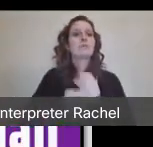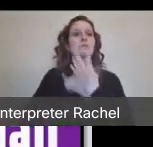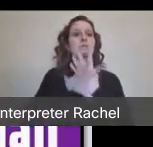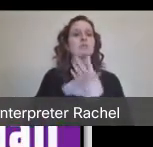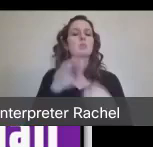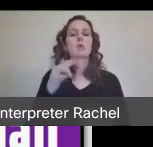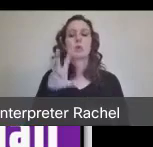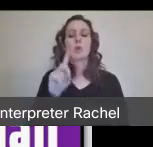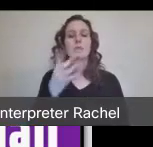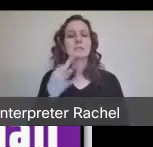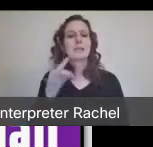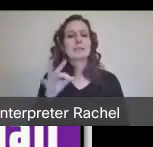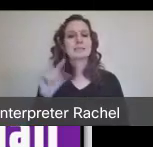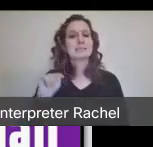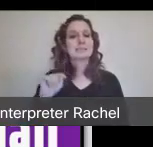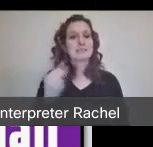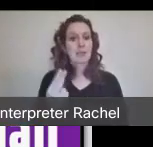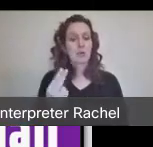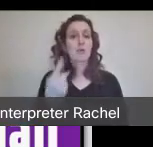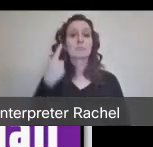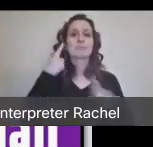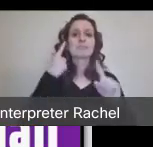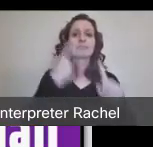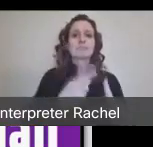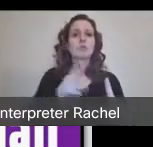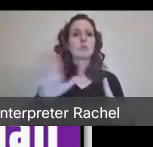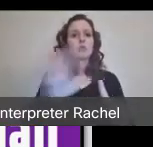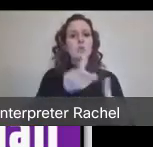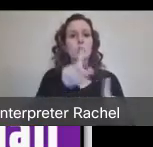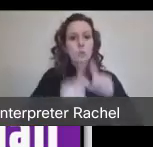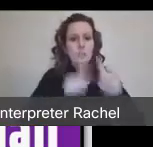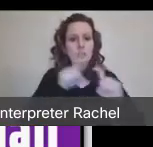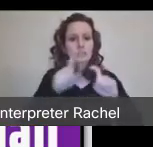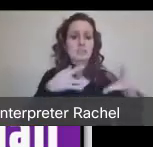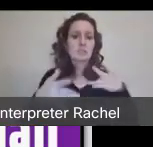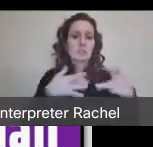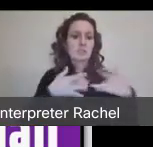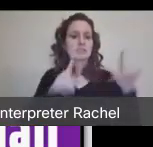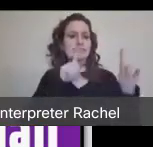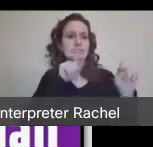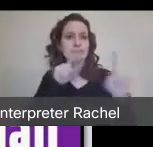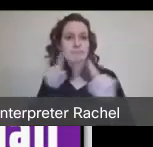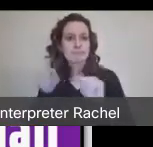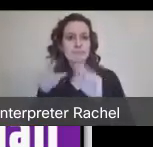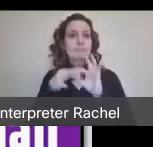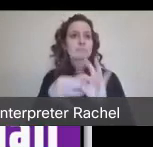halls to answer your questions and concerns about the vaccine. The next town hall will be tonight,